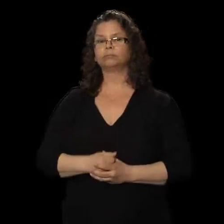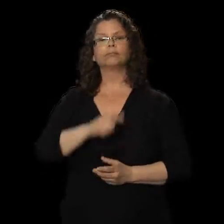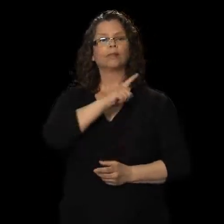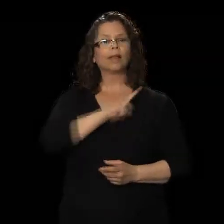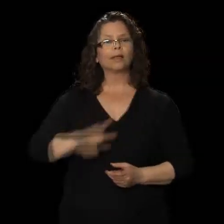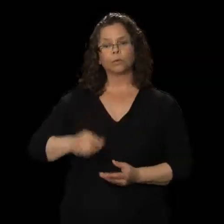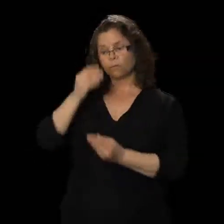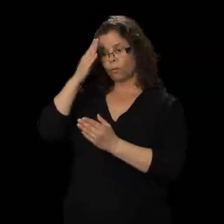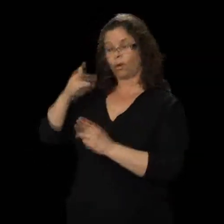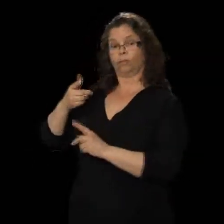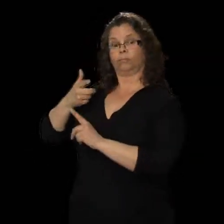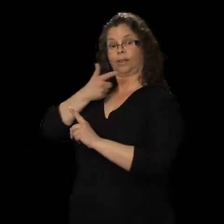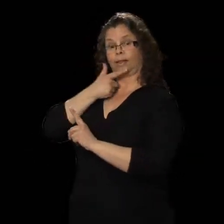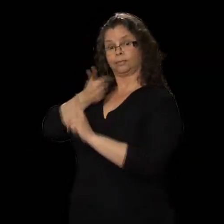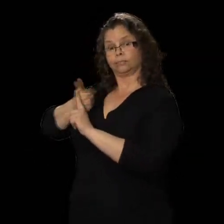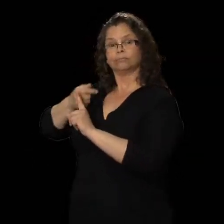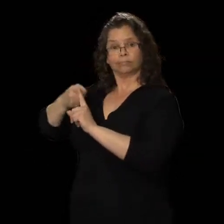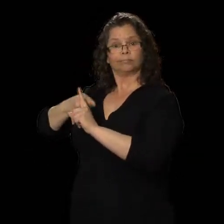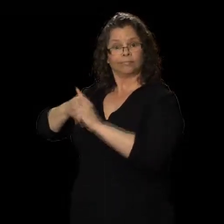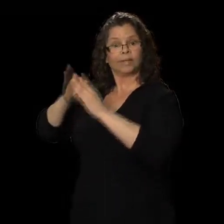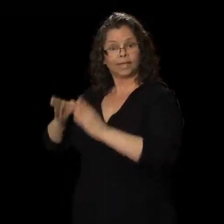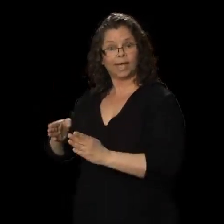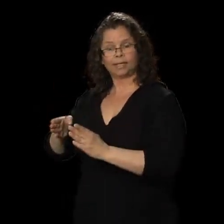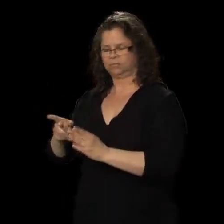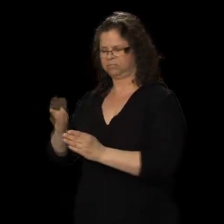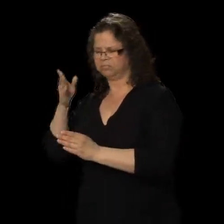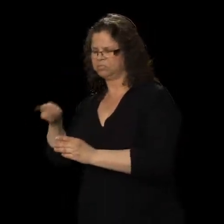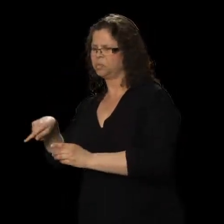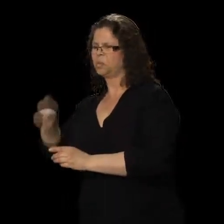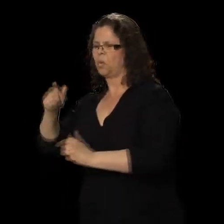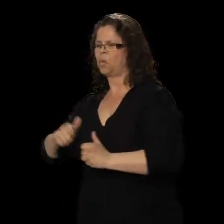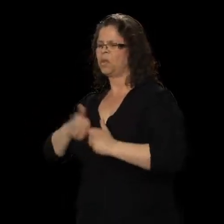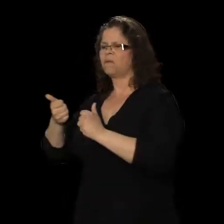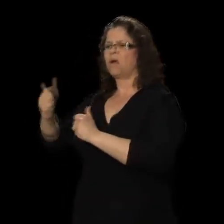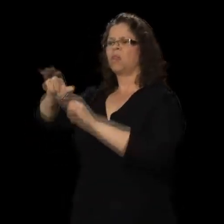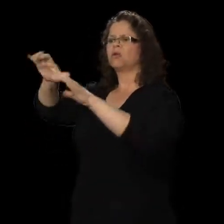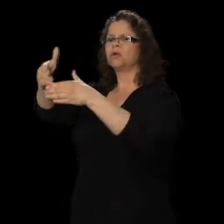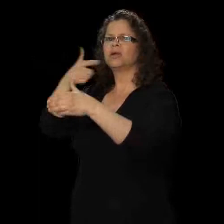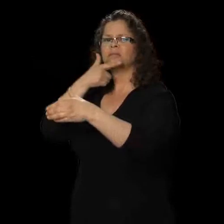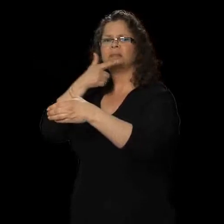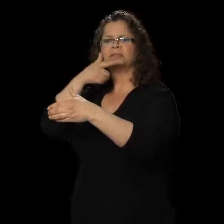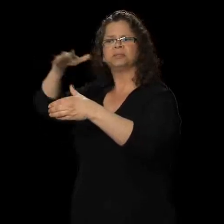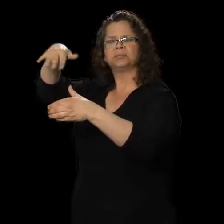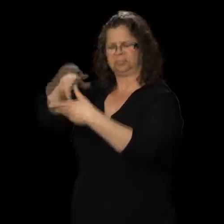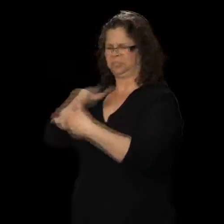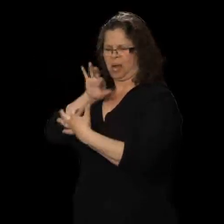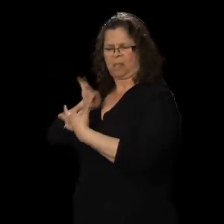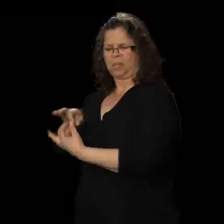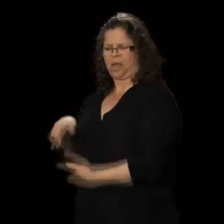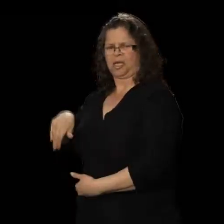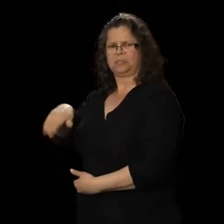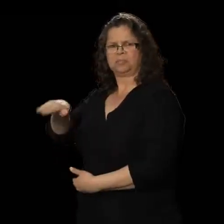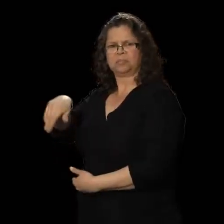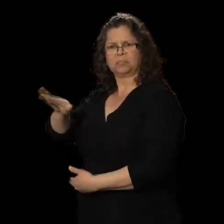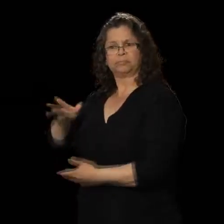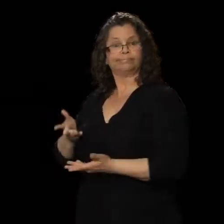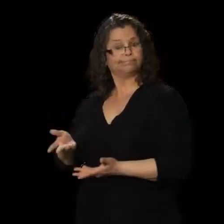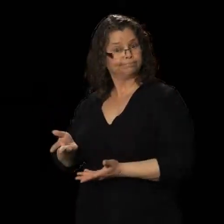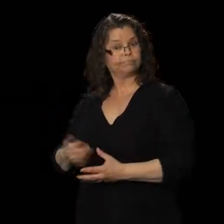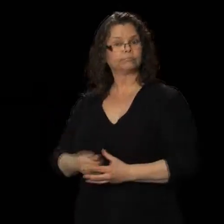A landlord tells a lesbian tenant to “go live with people like yourself because you do not belong here.”